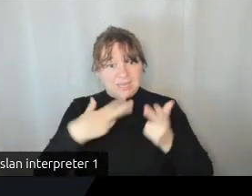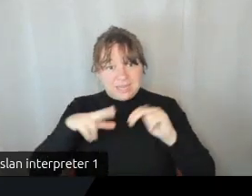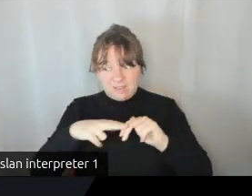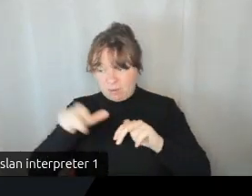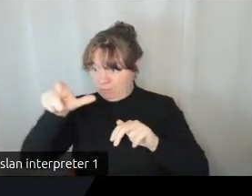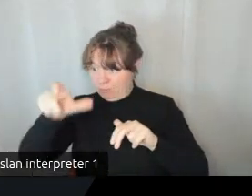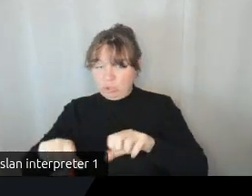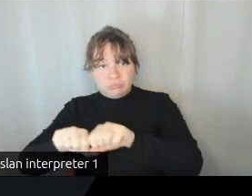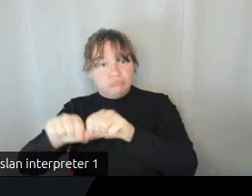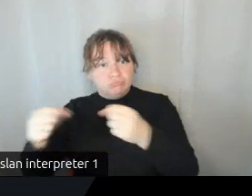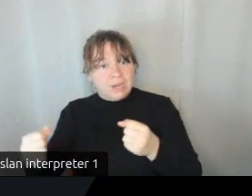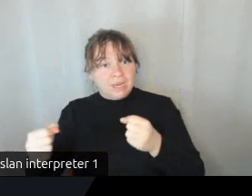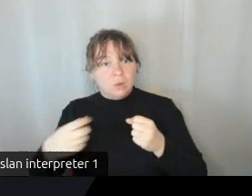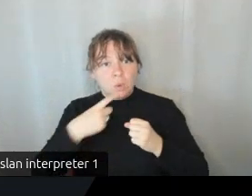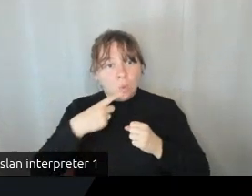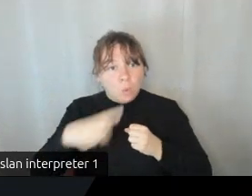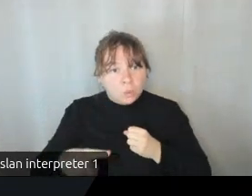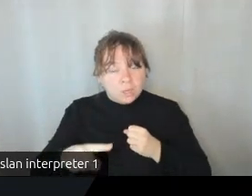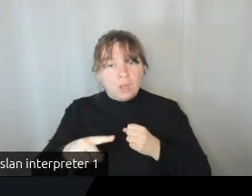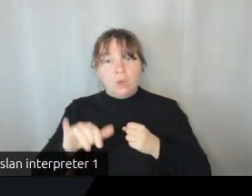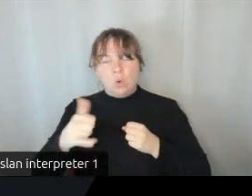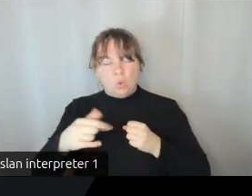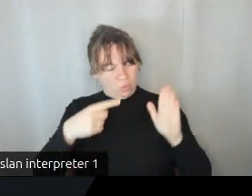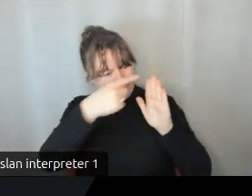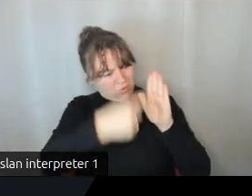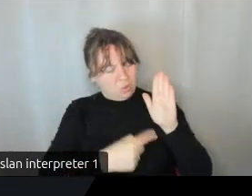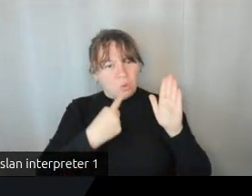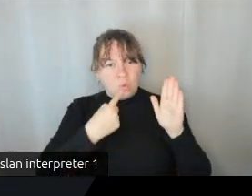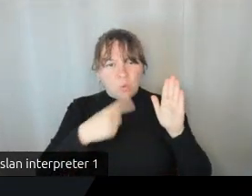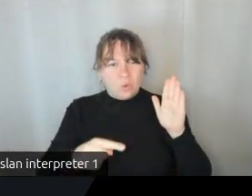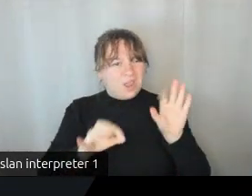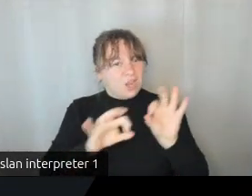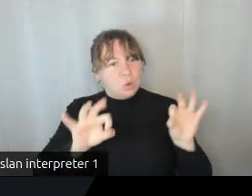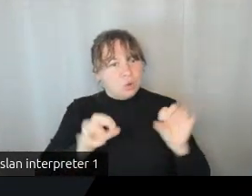assessed that the existing order was insufficient to protect the aggrieved and or the name persons or